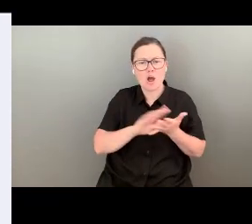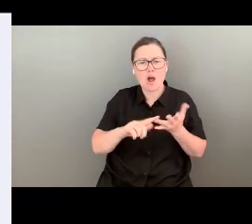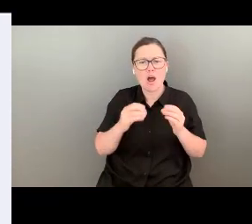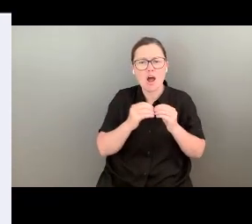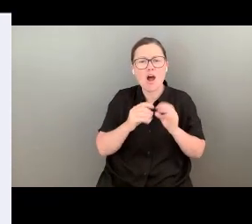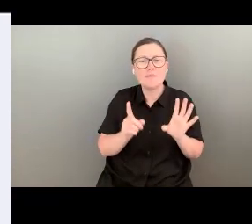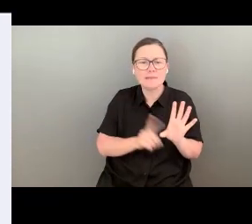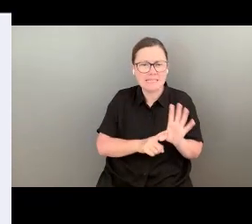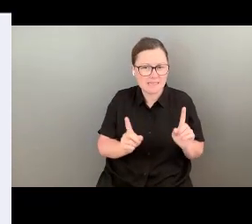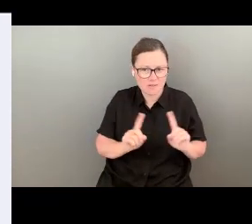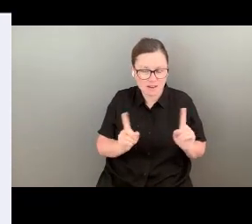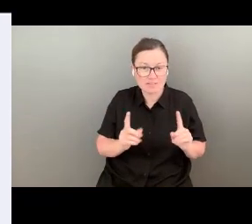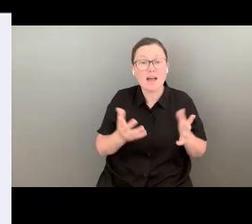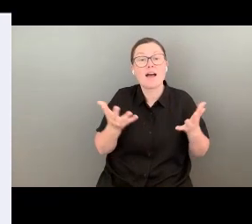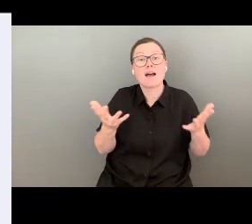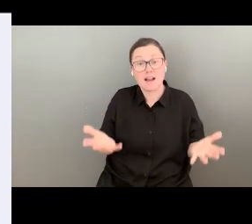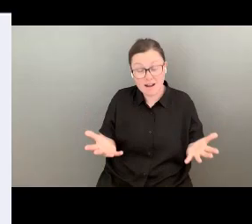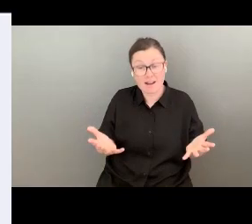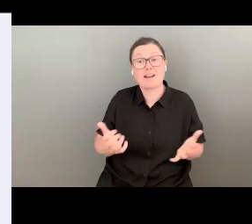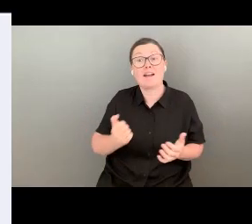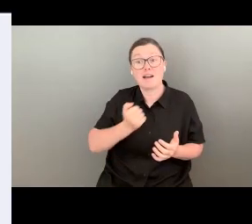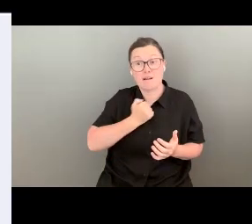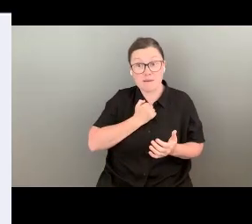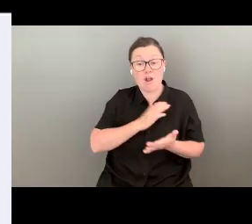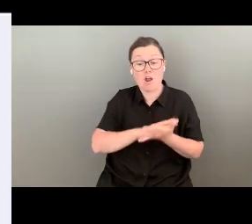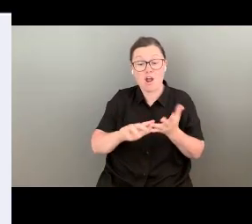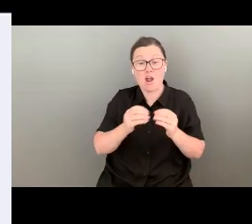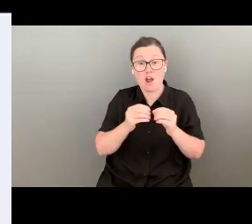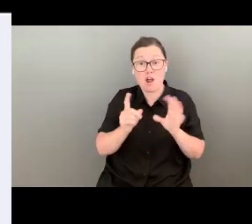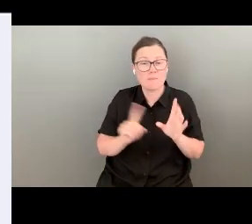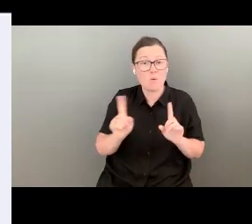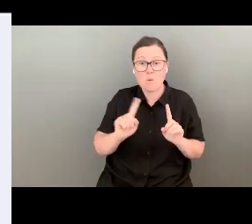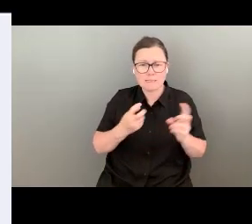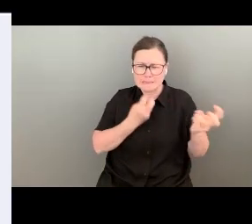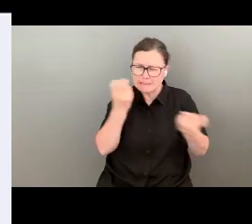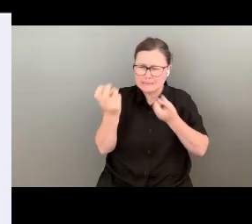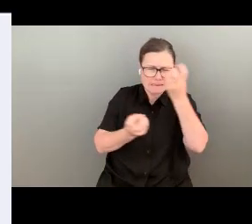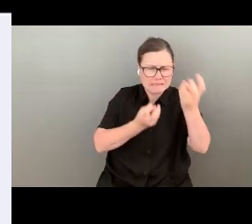ever almond croissant, which is a really serious pursuit. Next slide please.